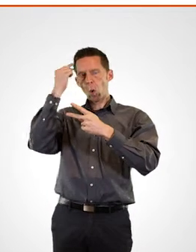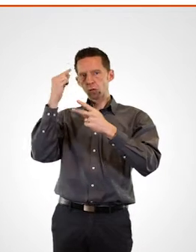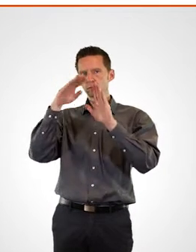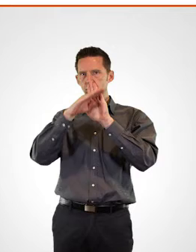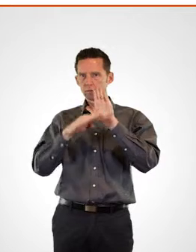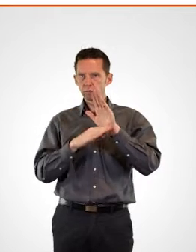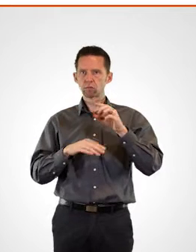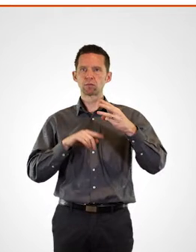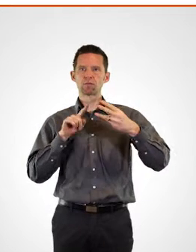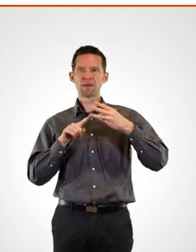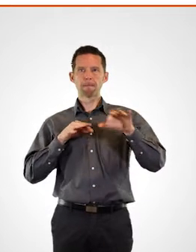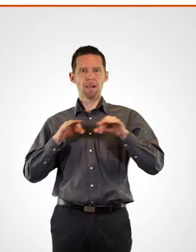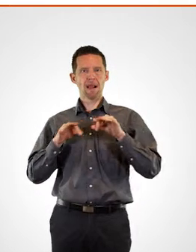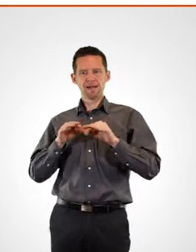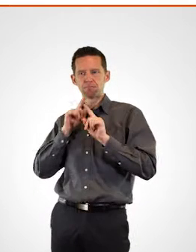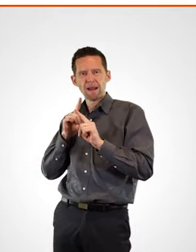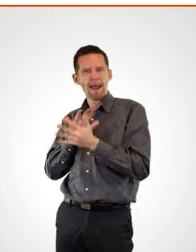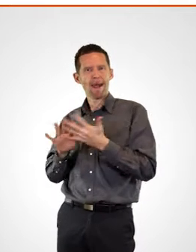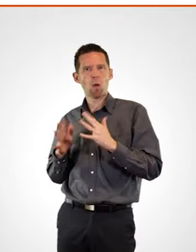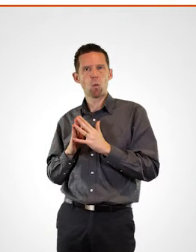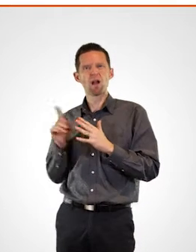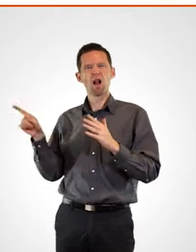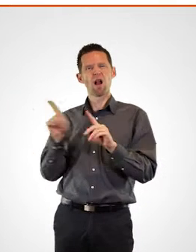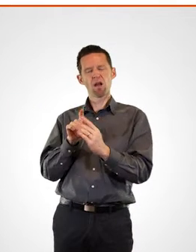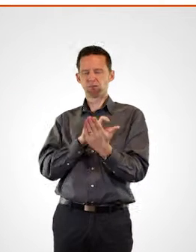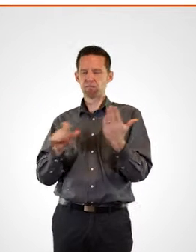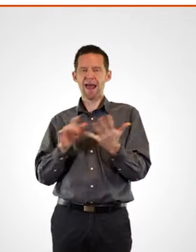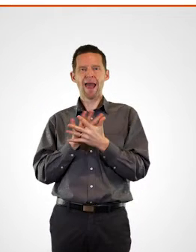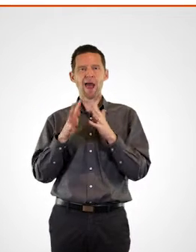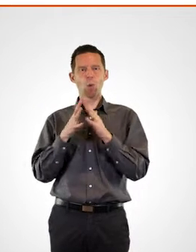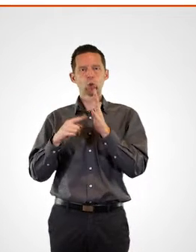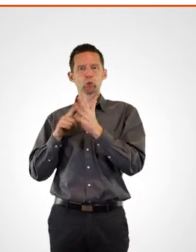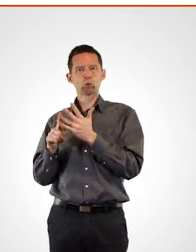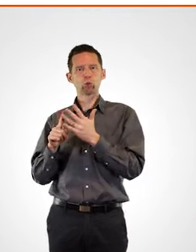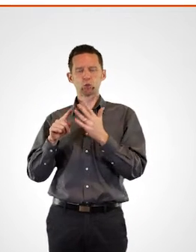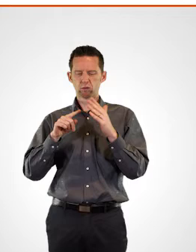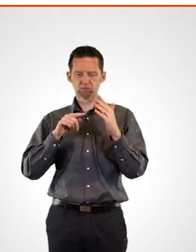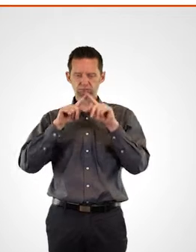and planning and instructional strategies. It has what we call "how to" pages, or instructional pages,